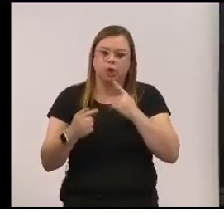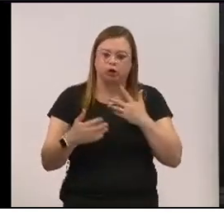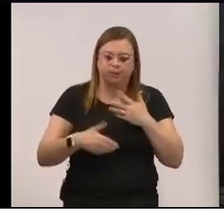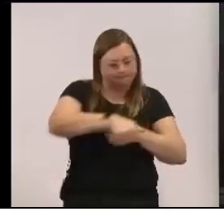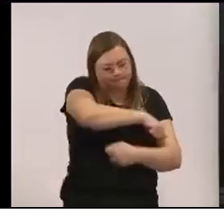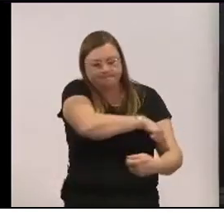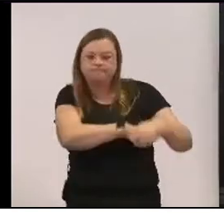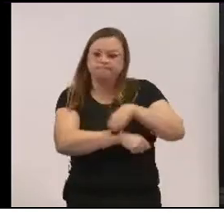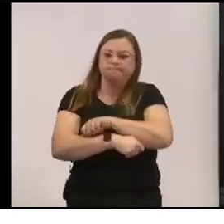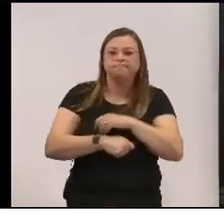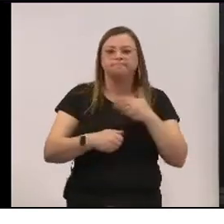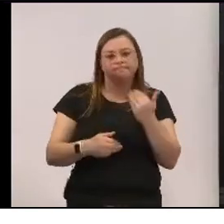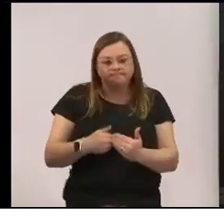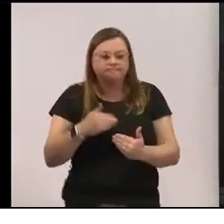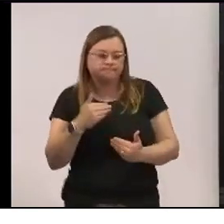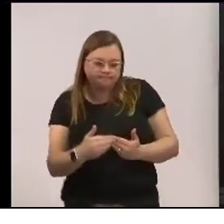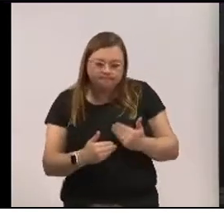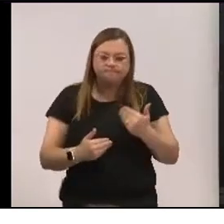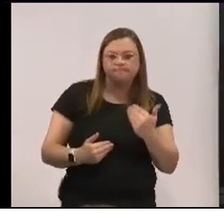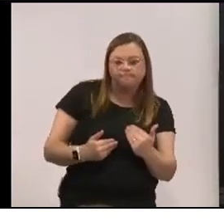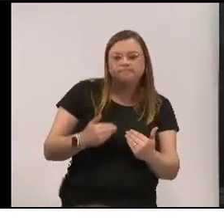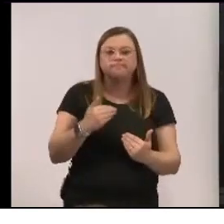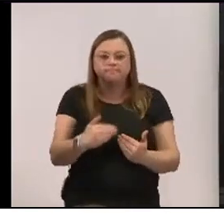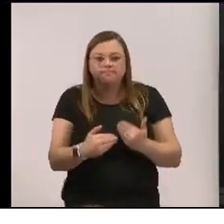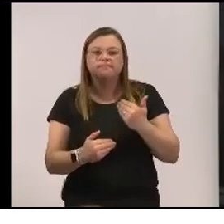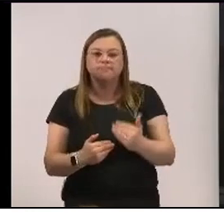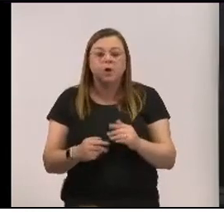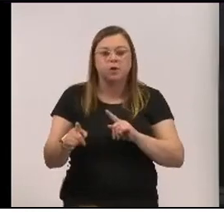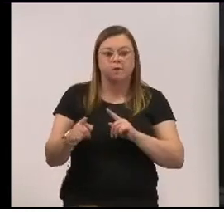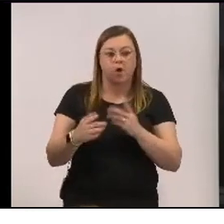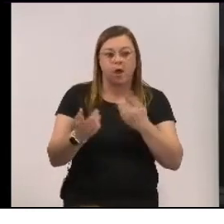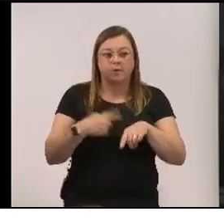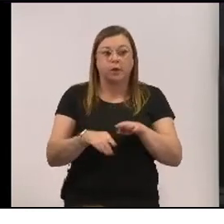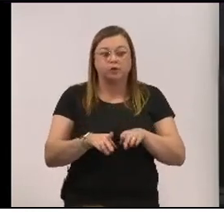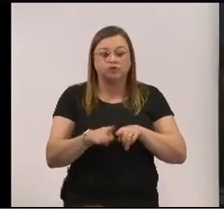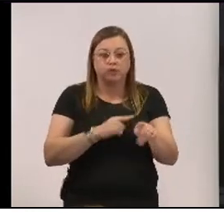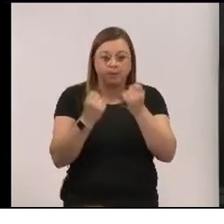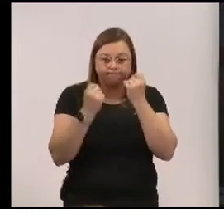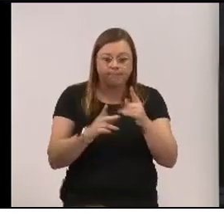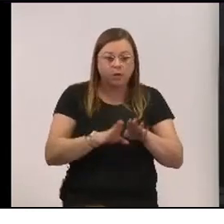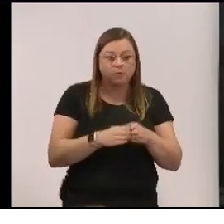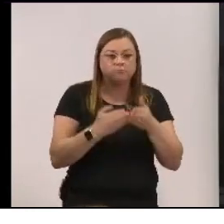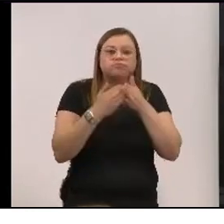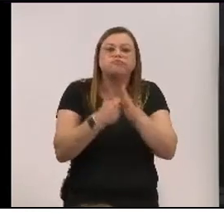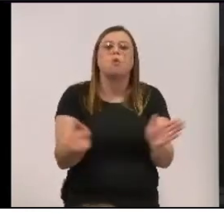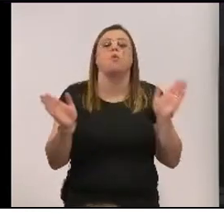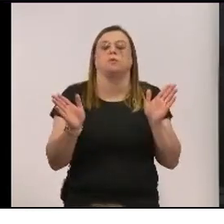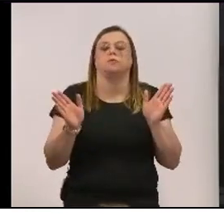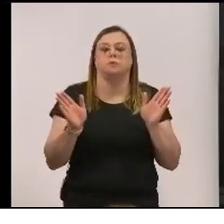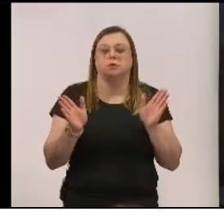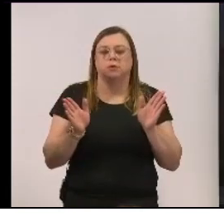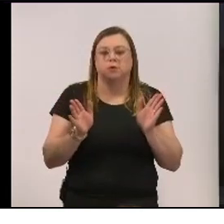for everyone to try and understand what that means in a broad sense.